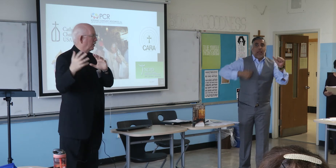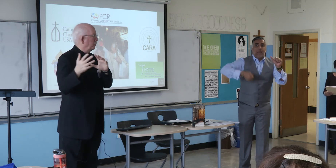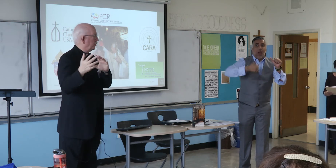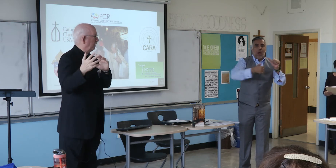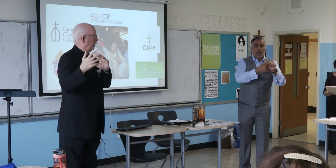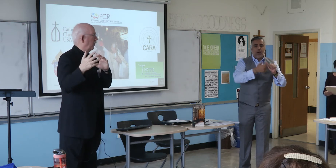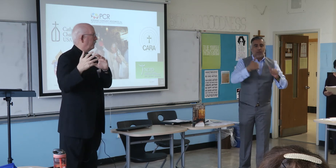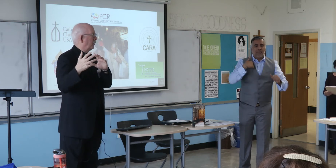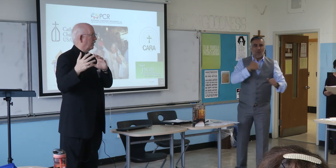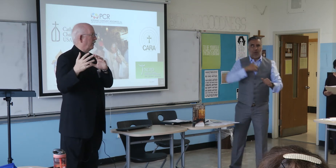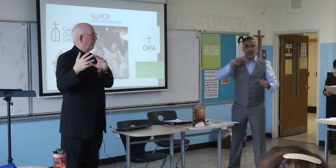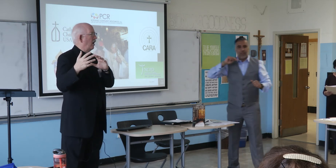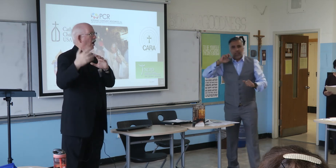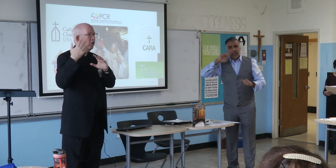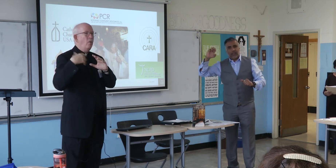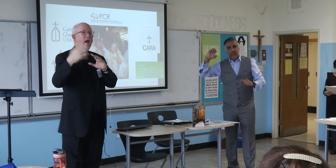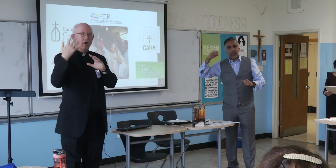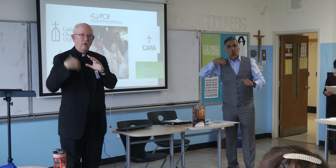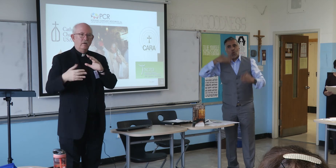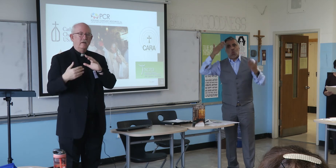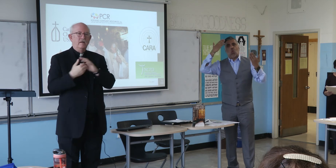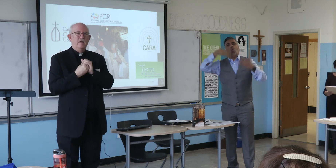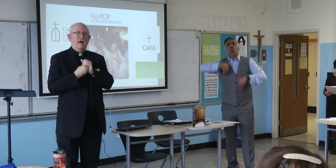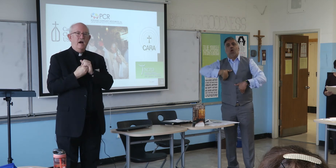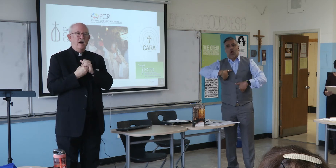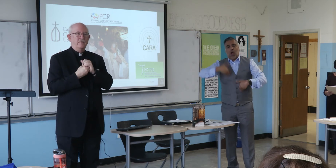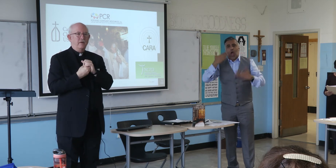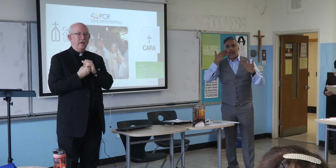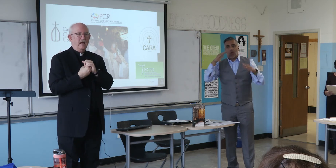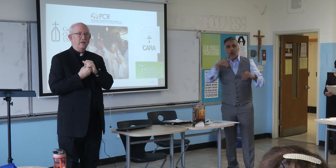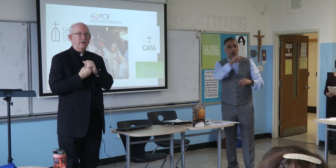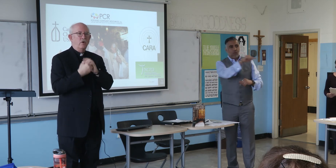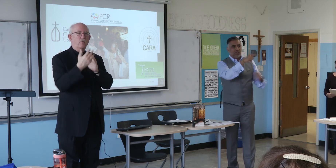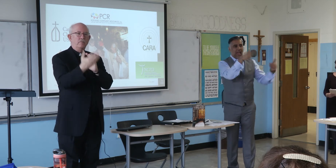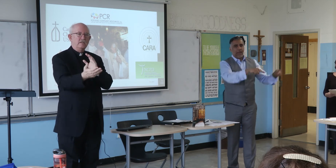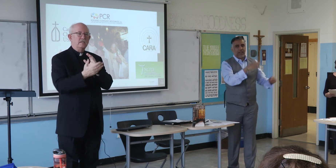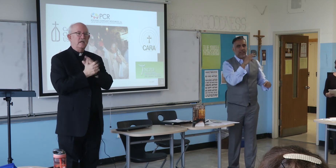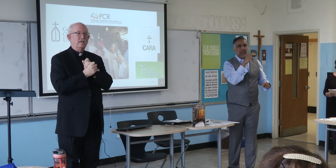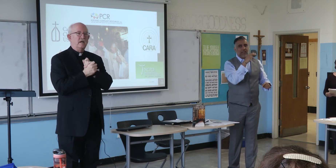country, we often are, kind of, unaware of that reality, so places like the diocese of